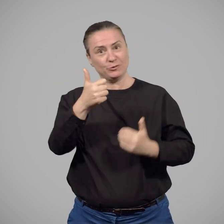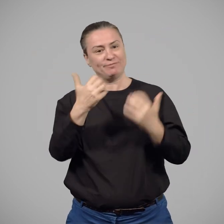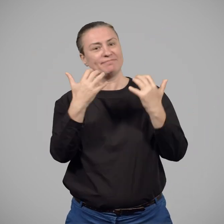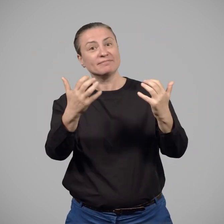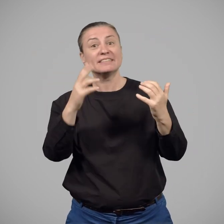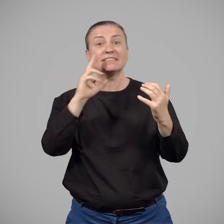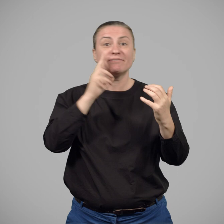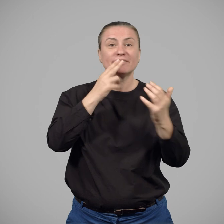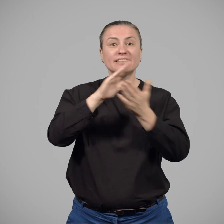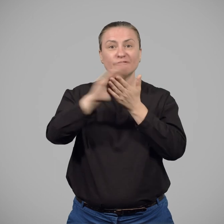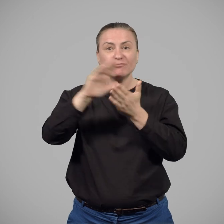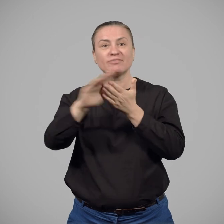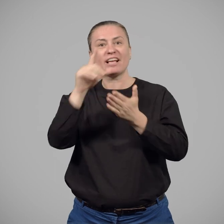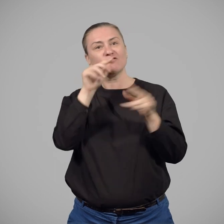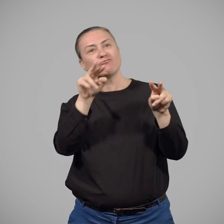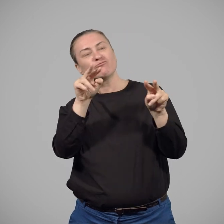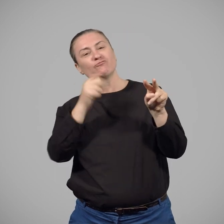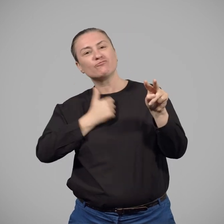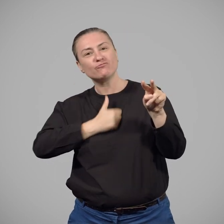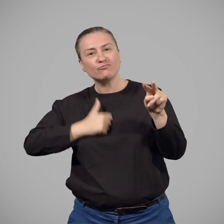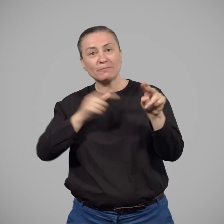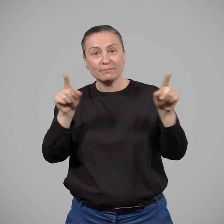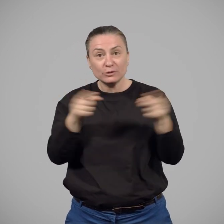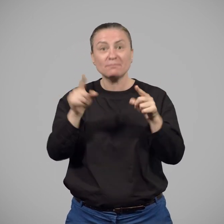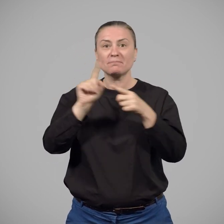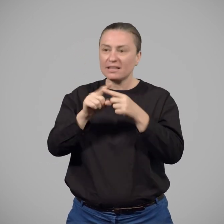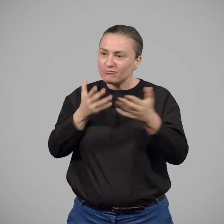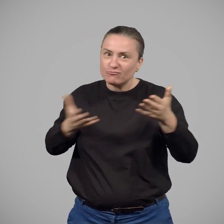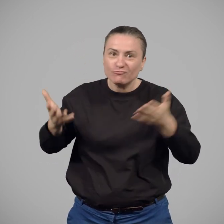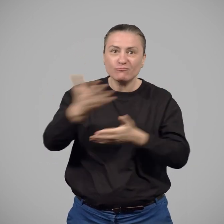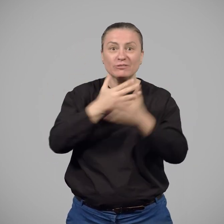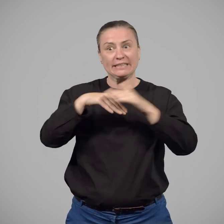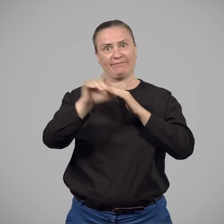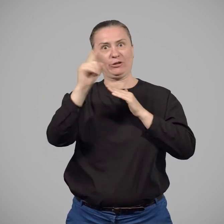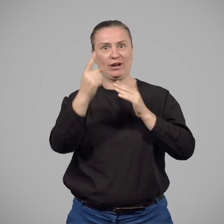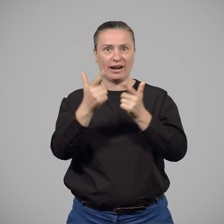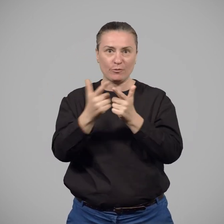This is great for Deaf and hard of hearing audiences to have access to music discussions